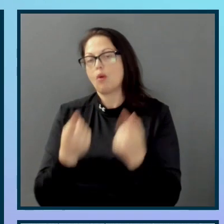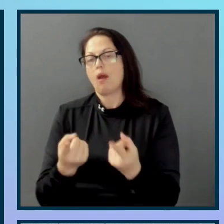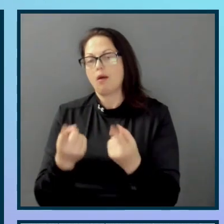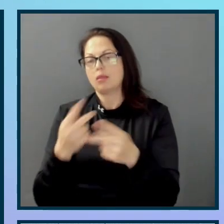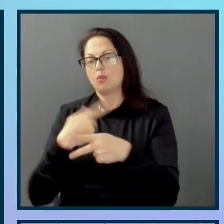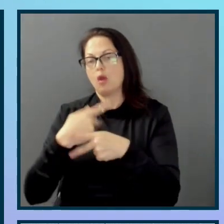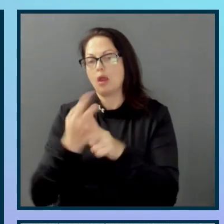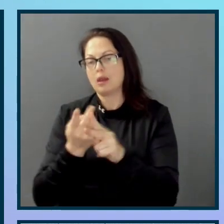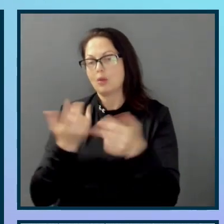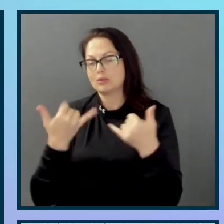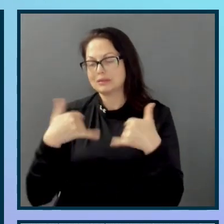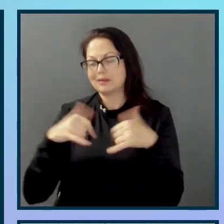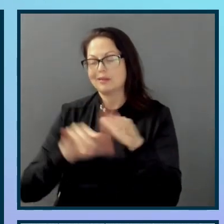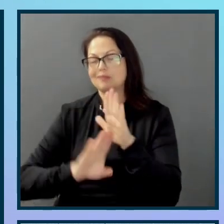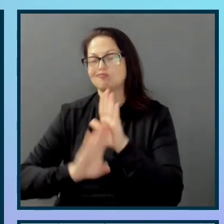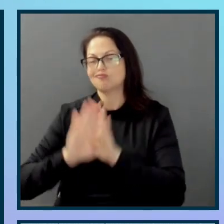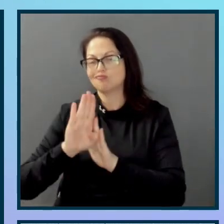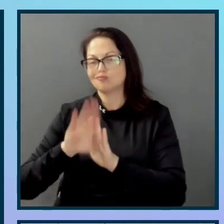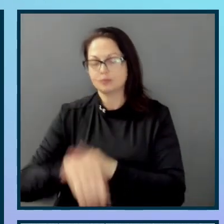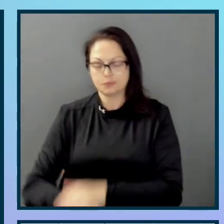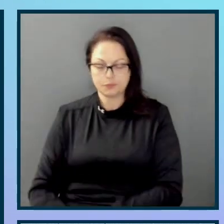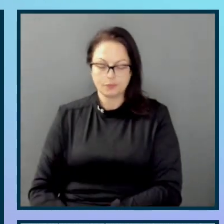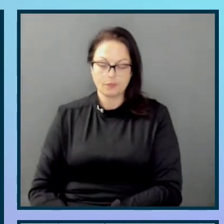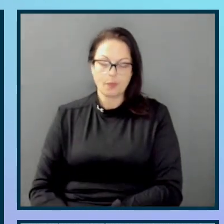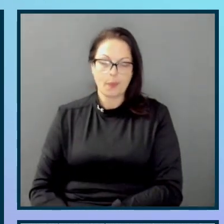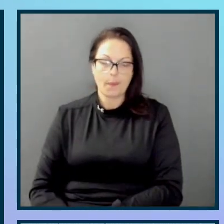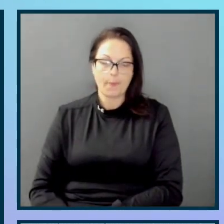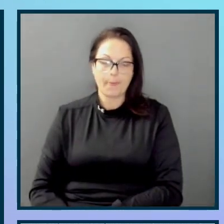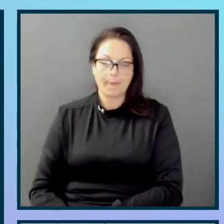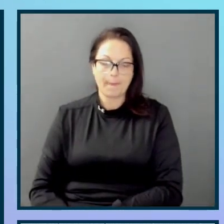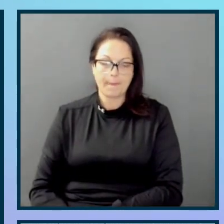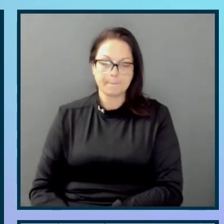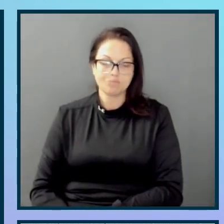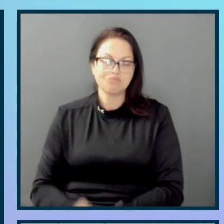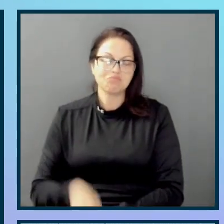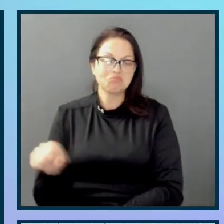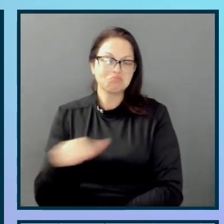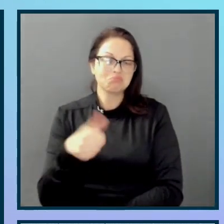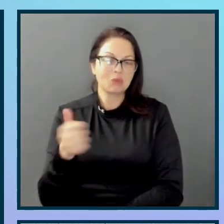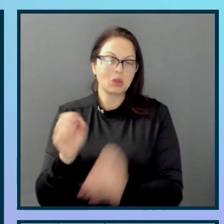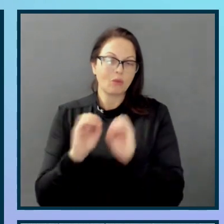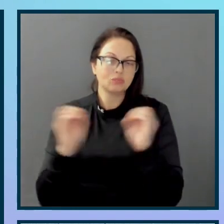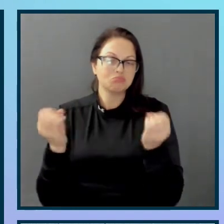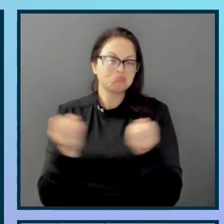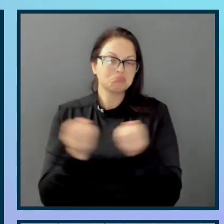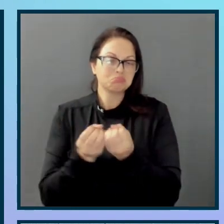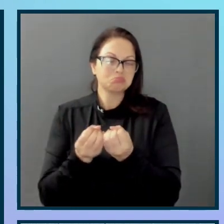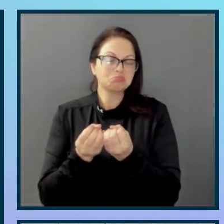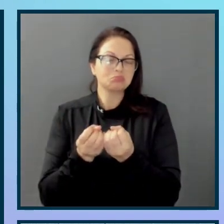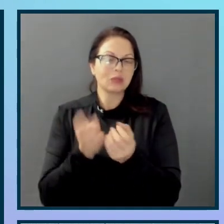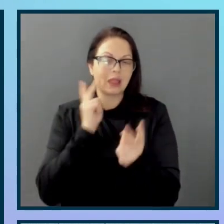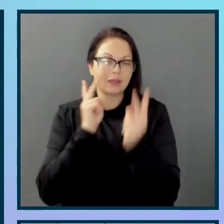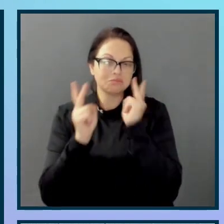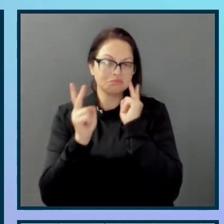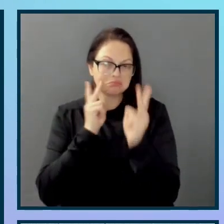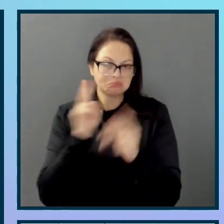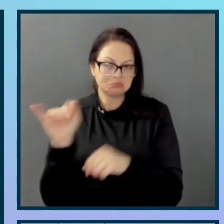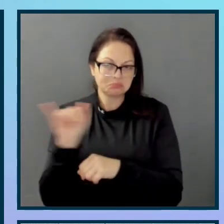In other organizations, I've seen this done on a bit of a smaller scale, where they were about to embark in a remediation effort.